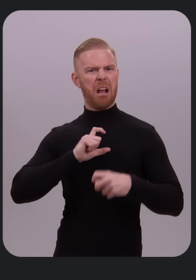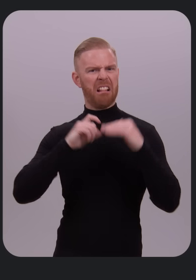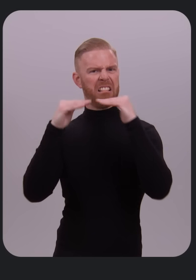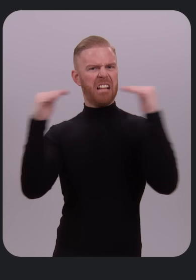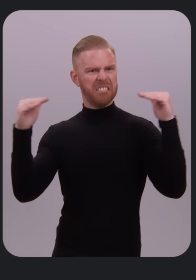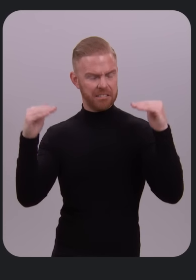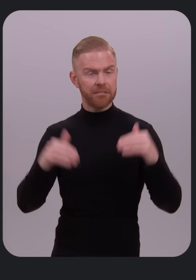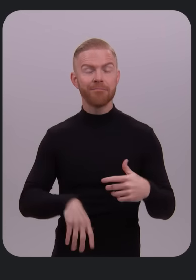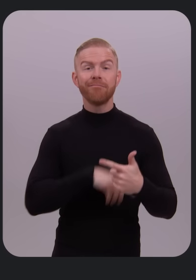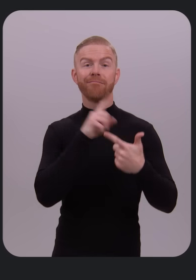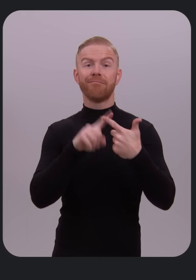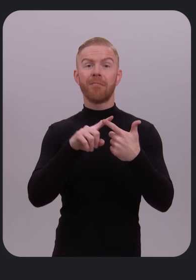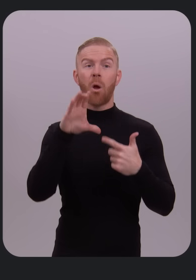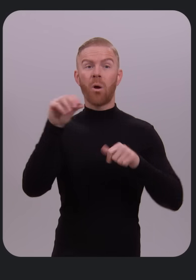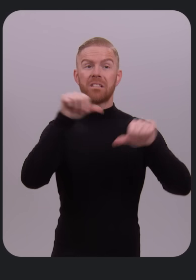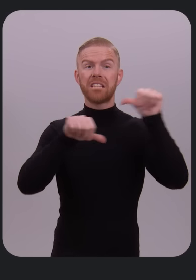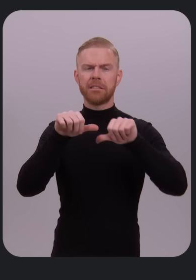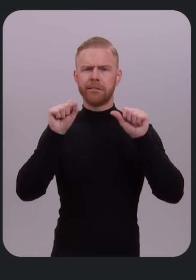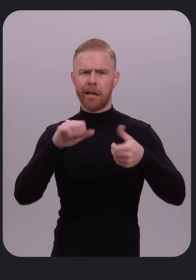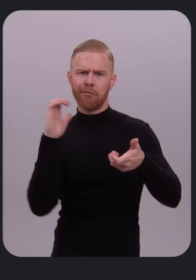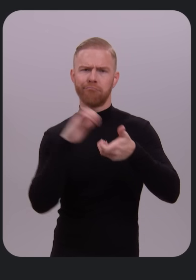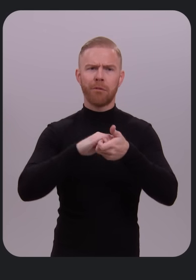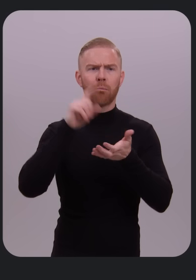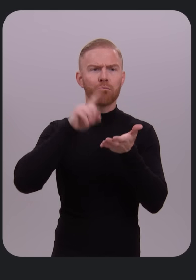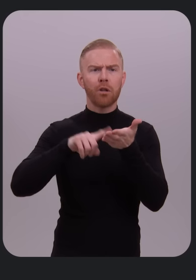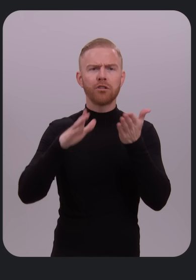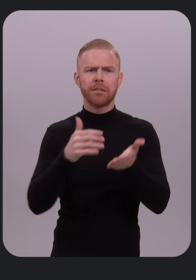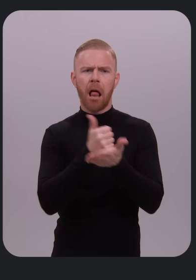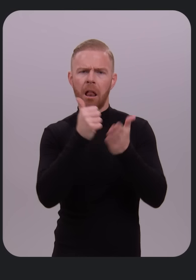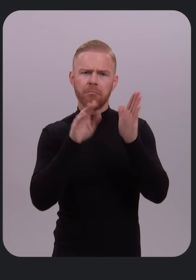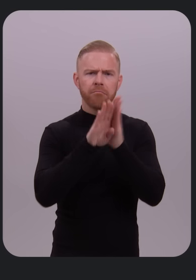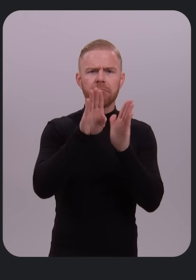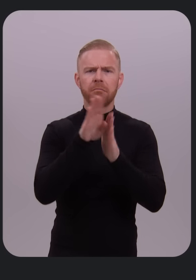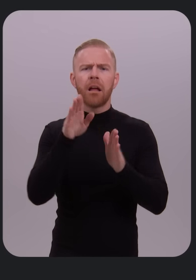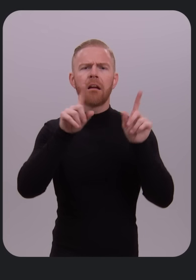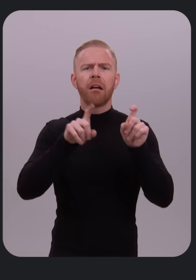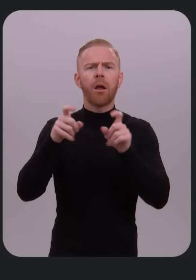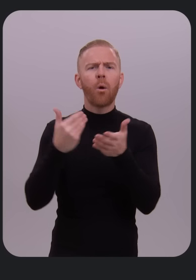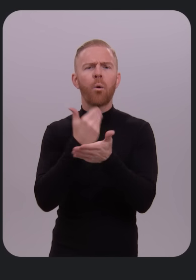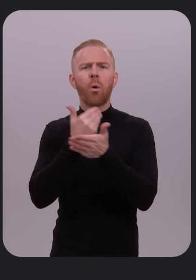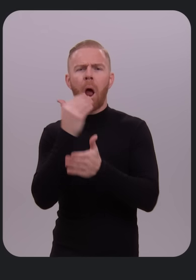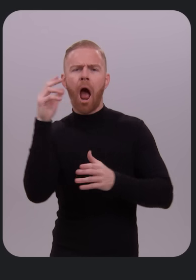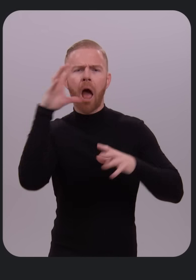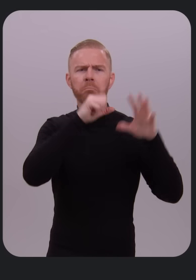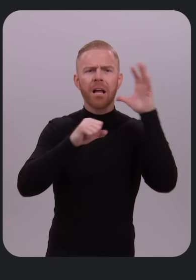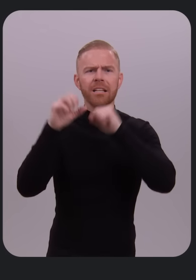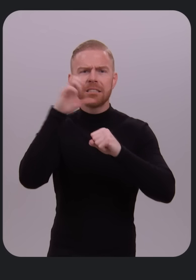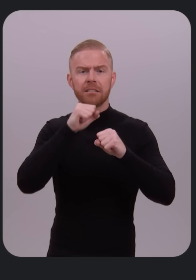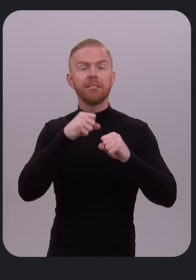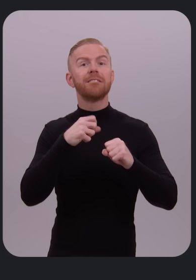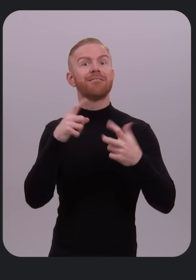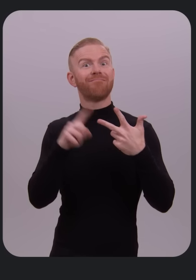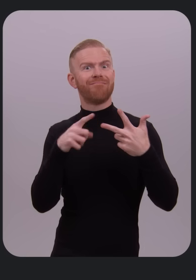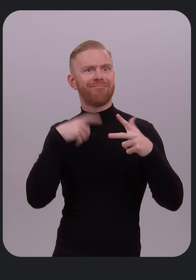that can collaborate with researchers, helping them develop and test novel hypotheses. And we've just released AlphaEvolve,